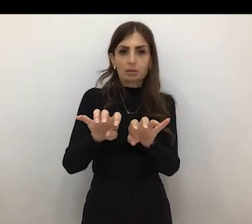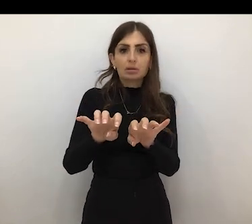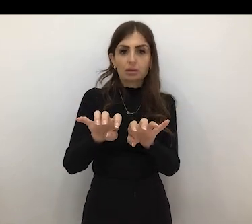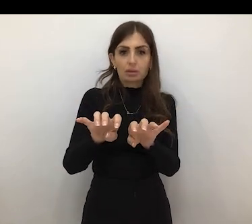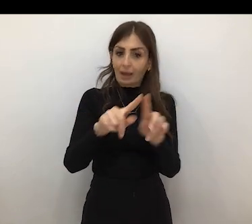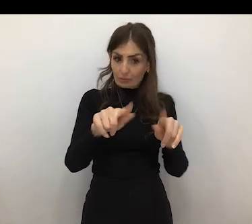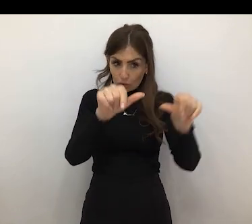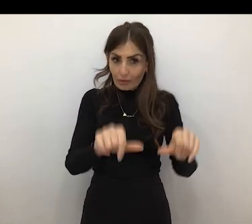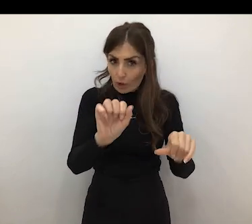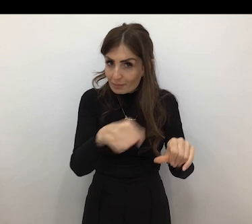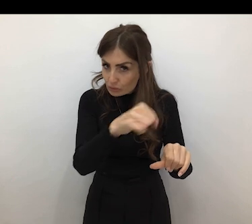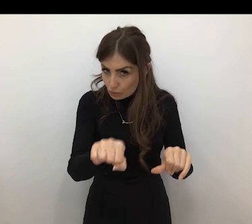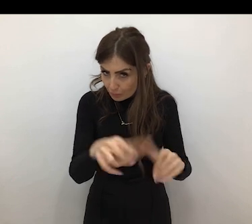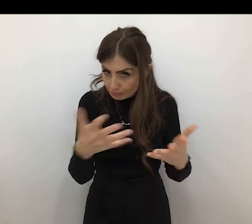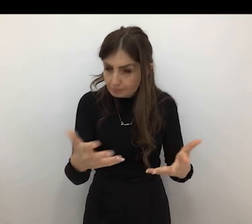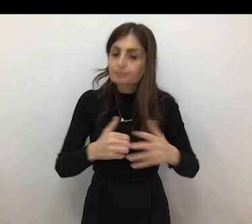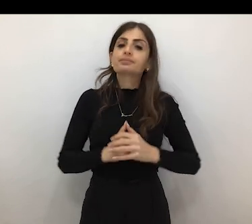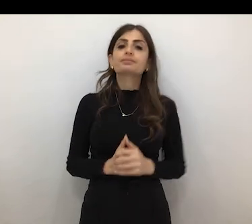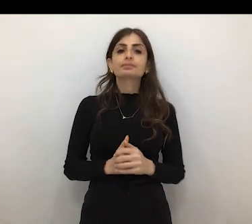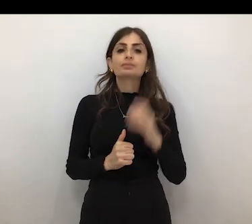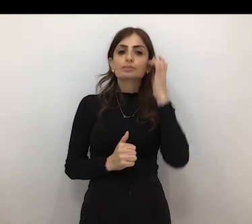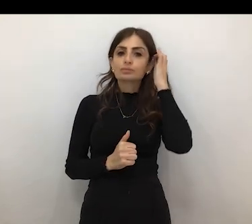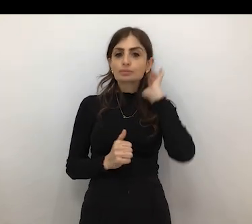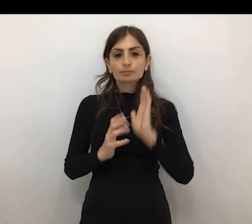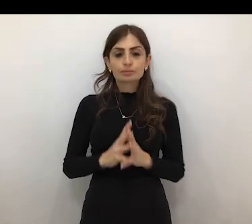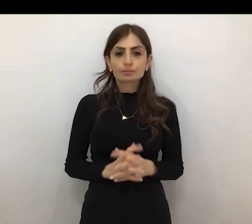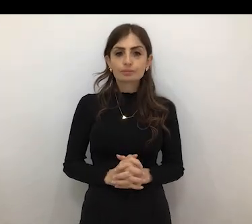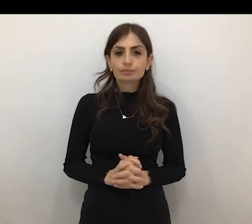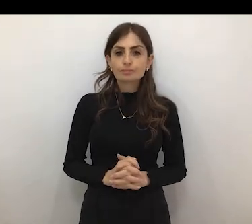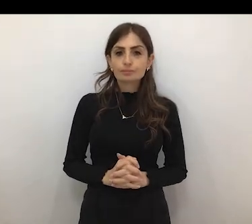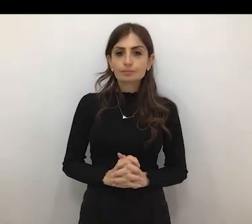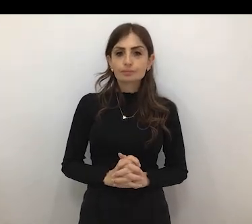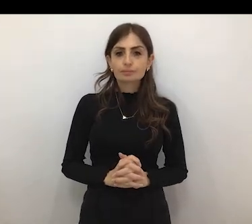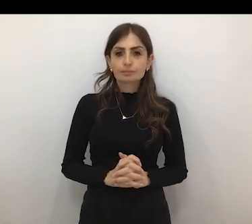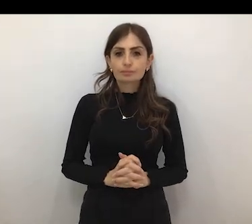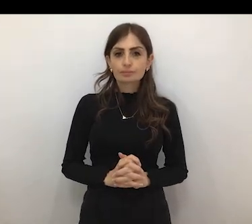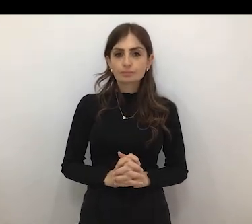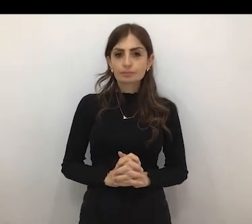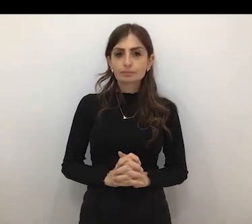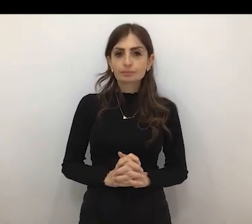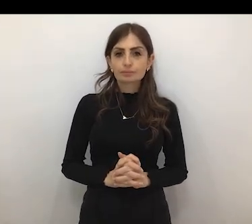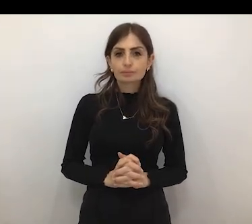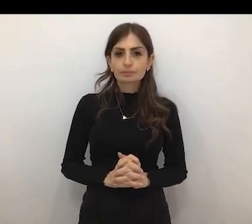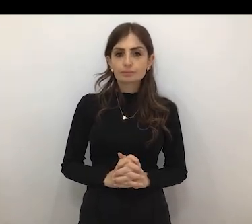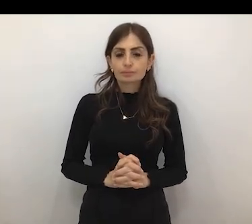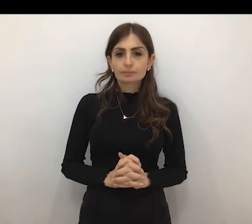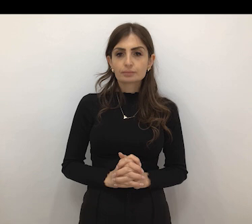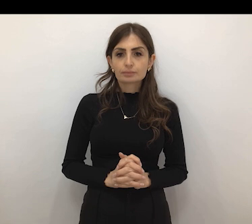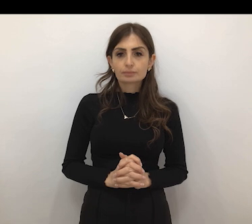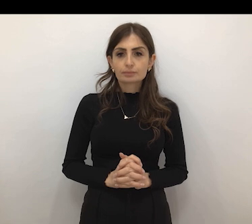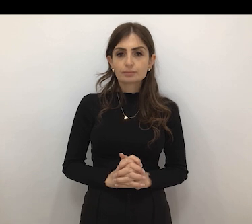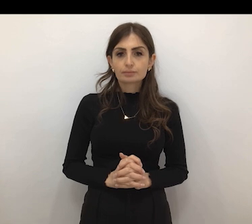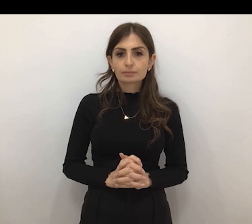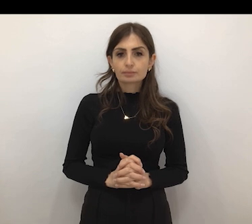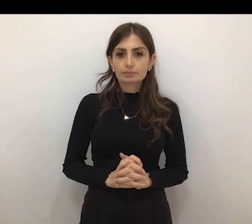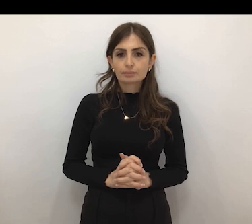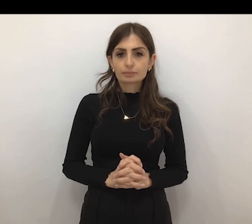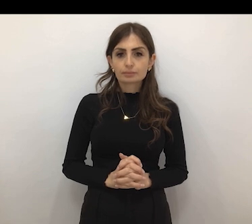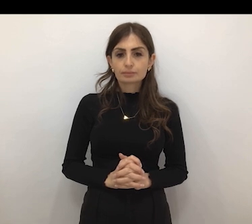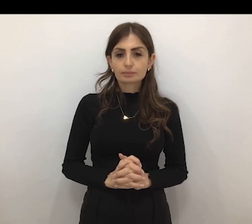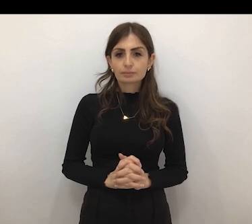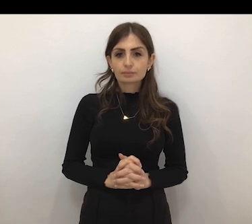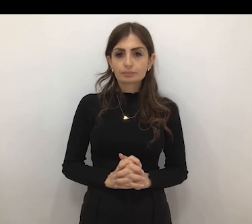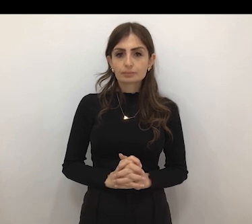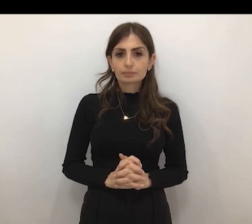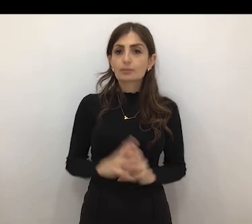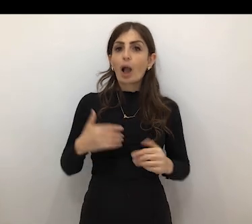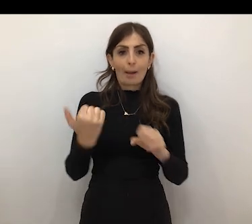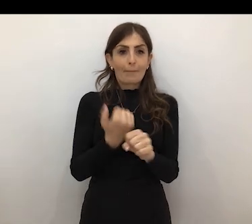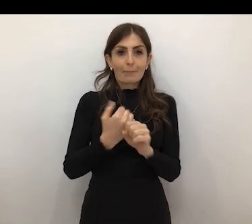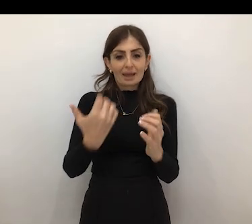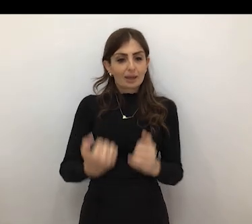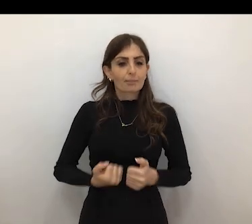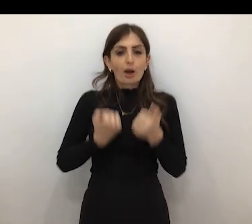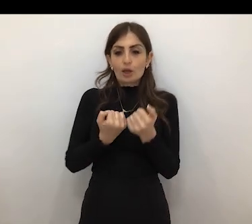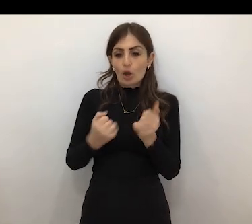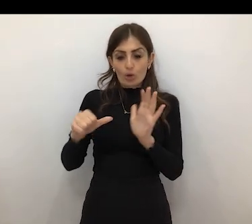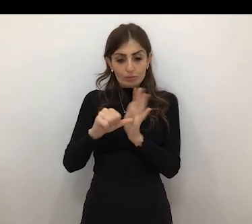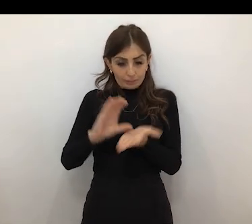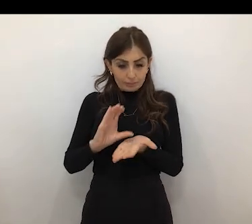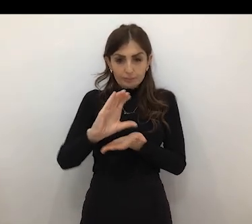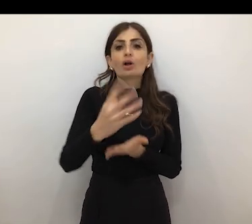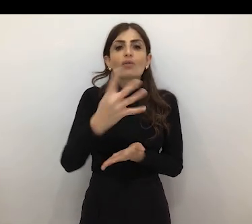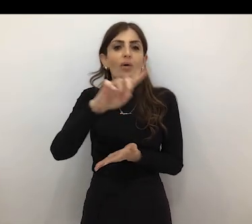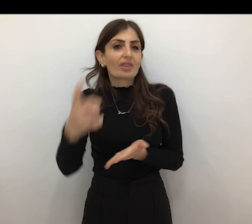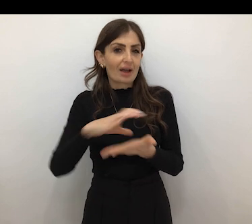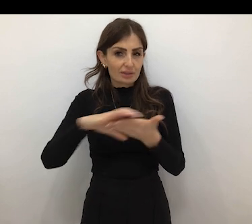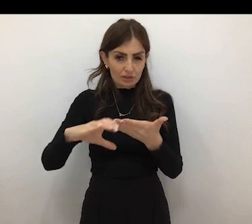noting if that is confirmed. I am making my own cash contribution of $4,000,